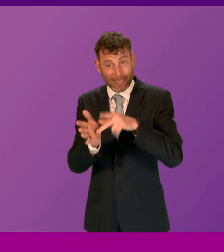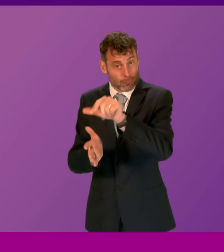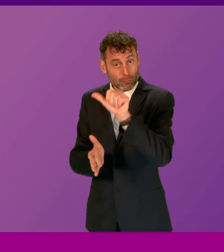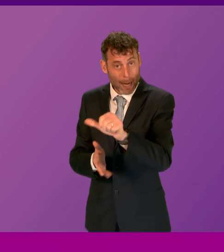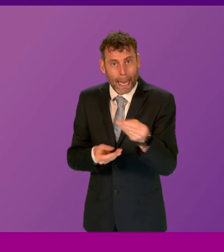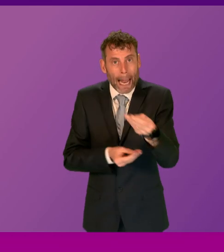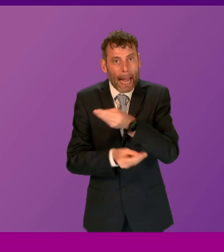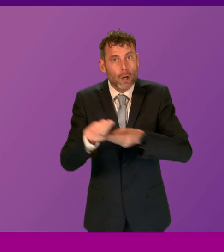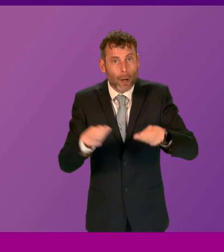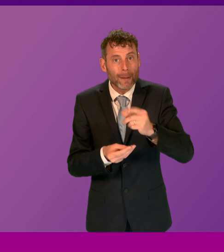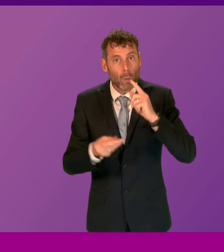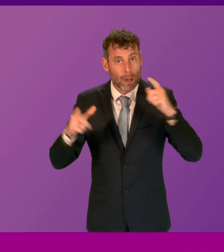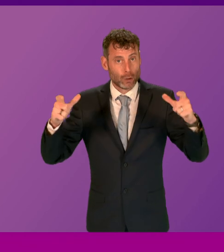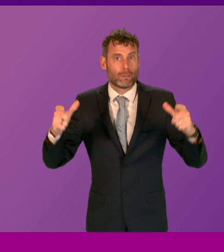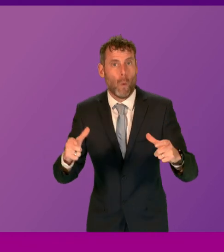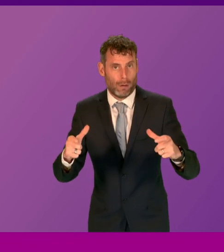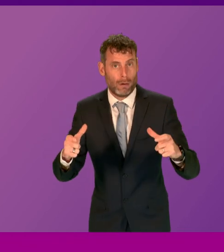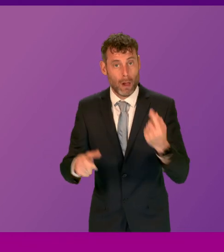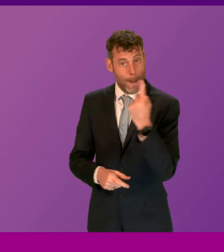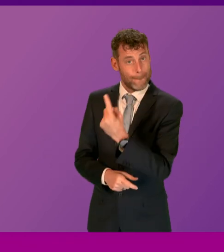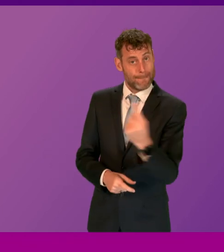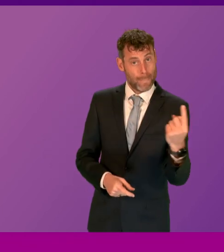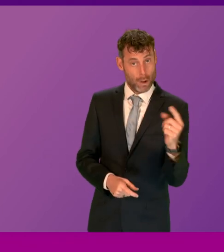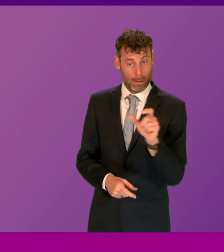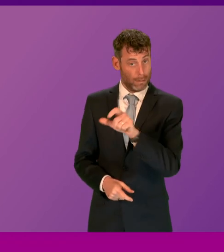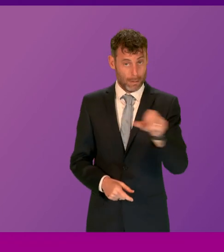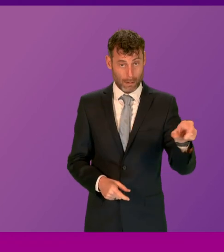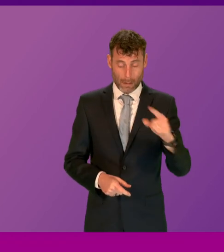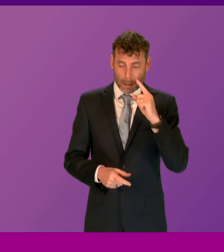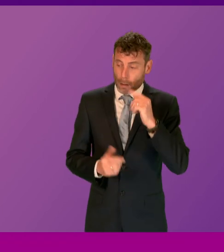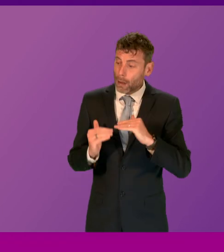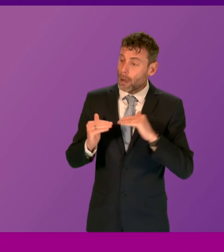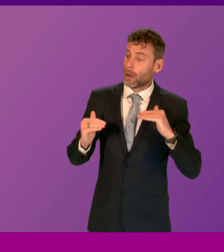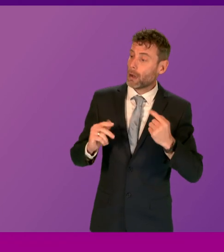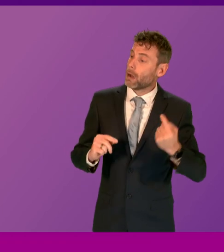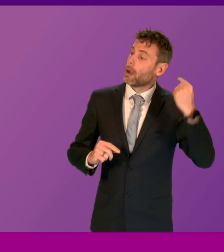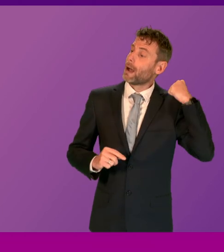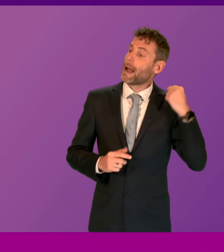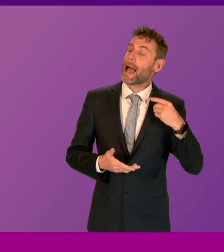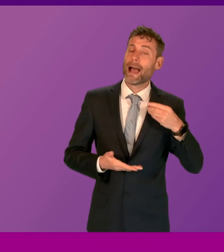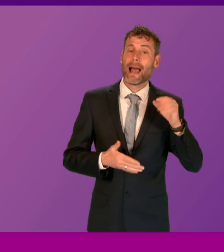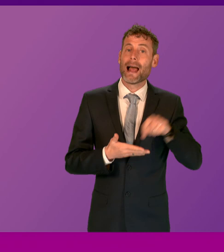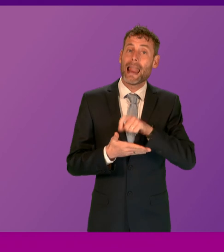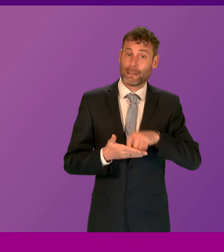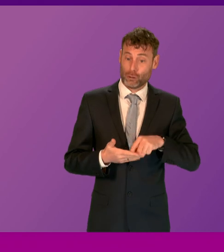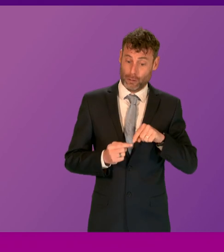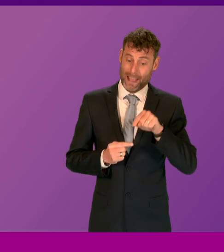in real terms per capita at the time of the next general election than it was at the previous election.